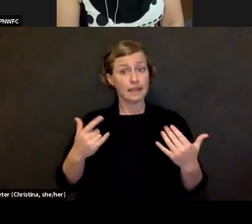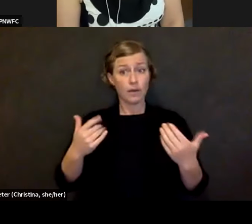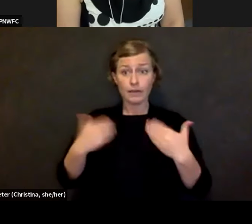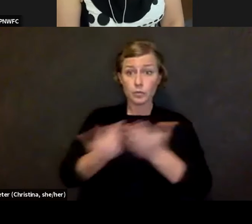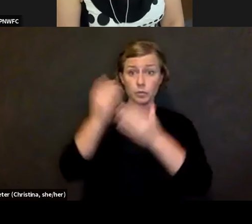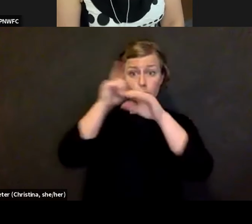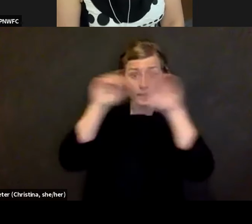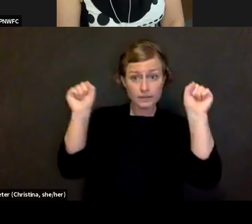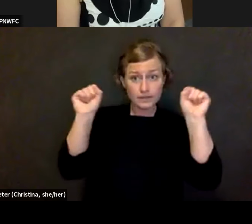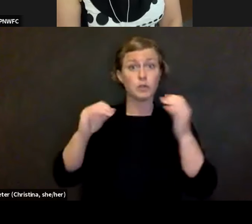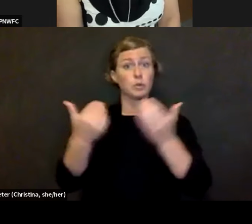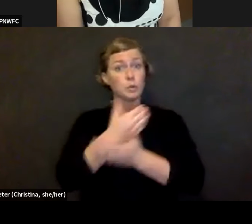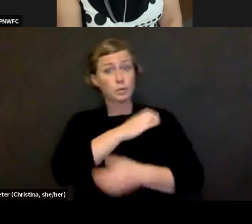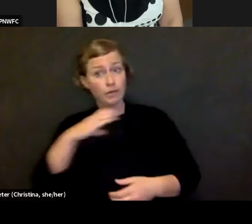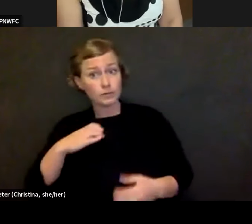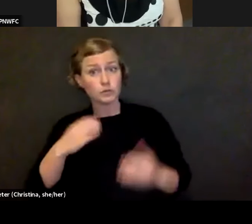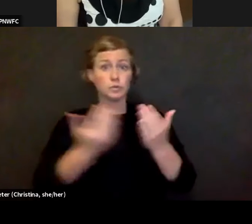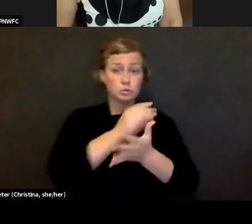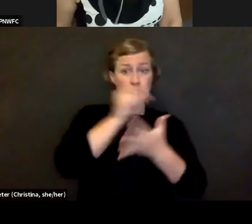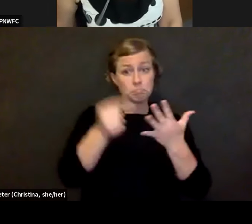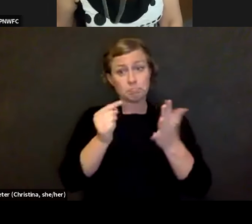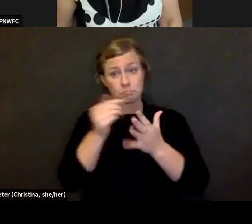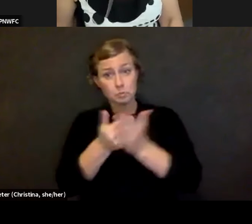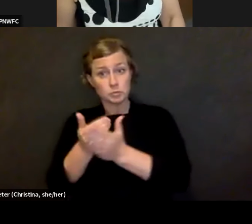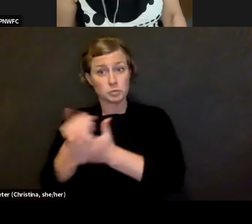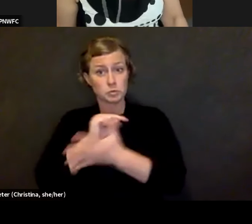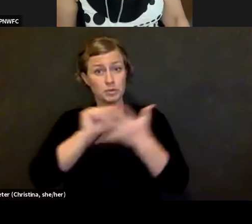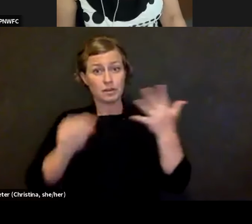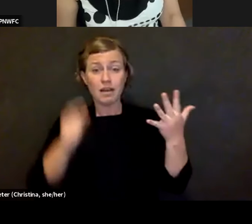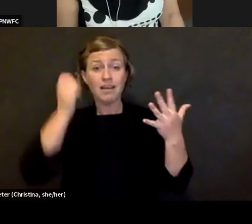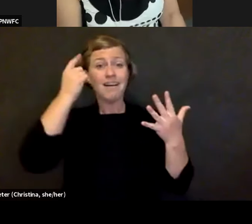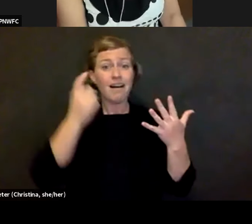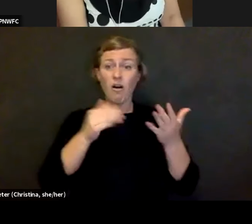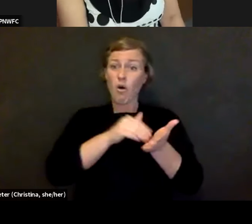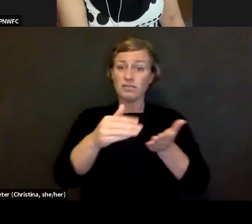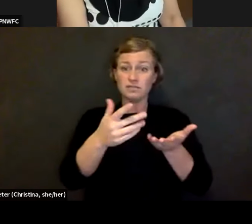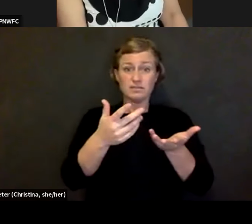hypervisible in many ways. So as we move forward with new elected officials